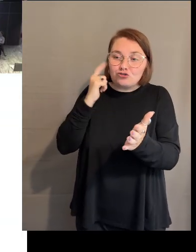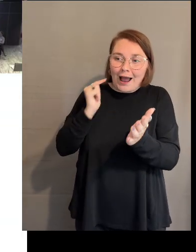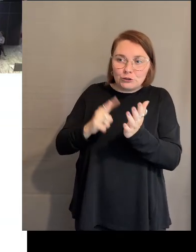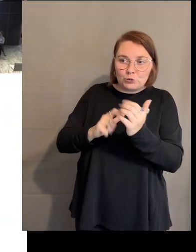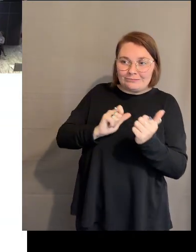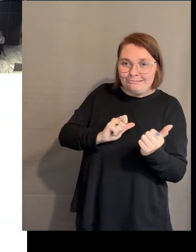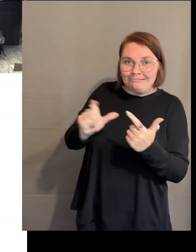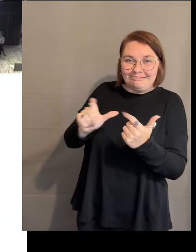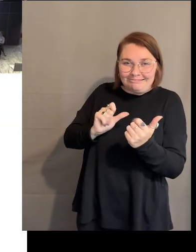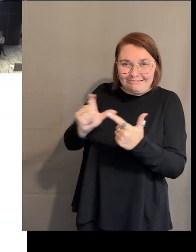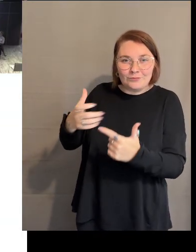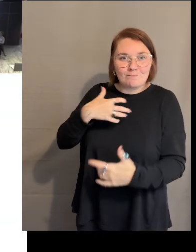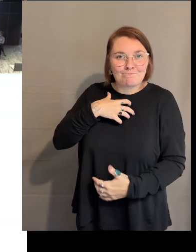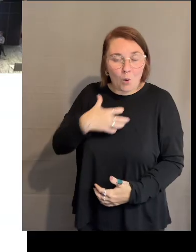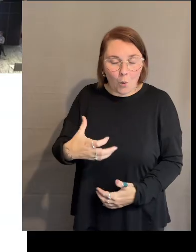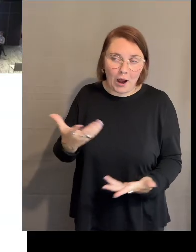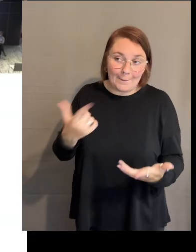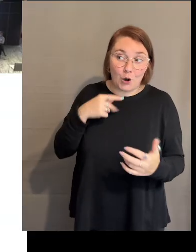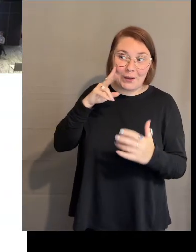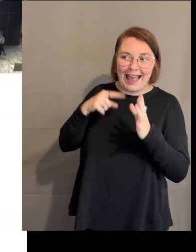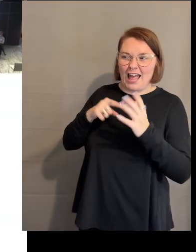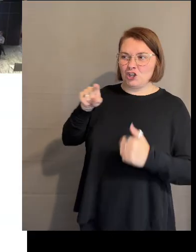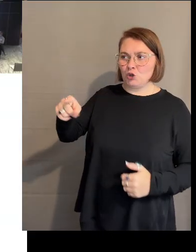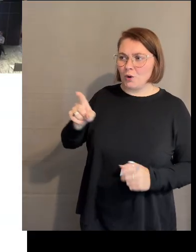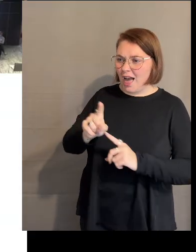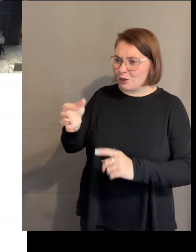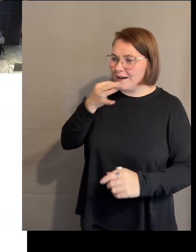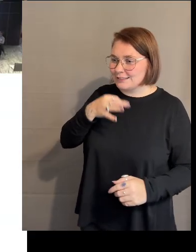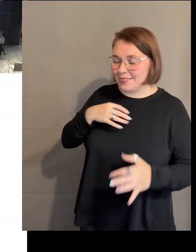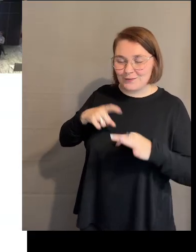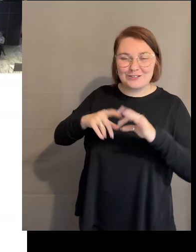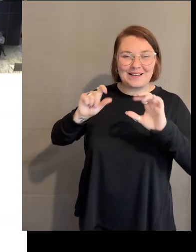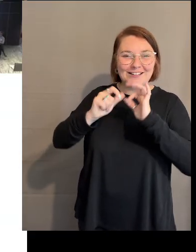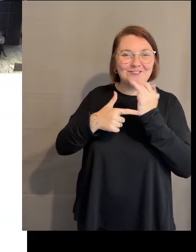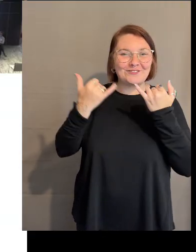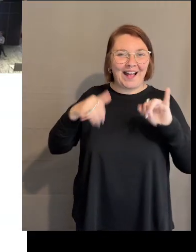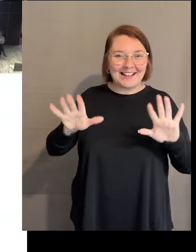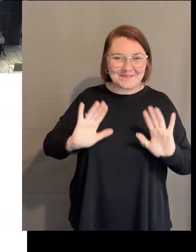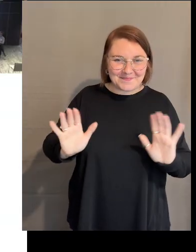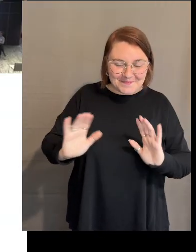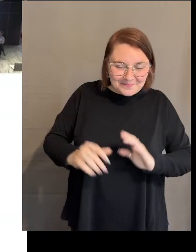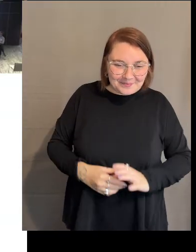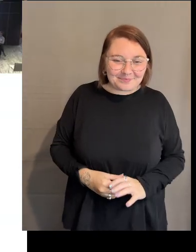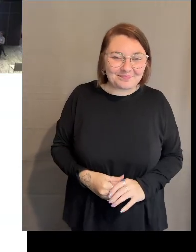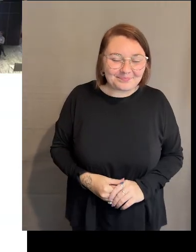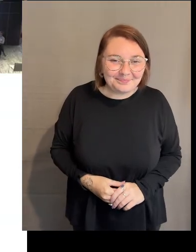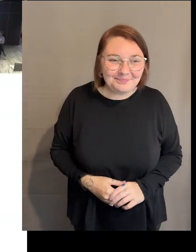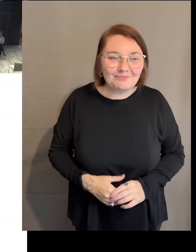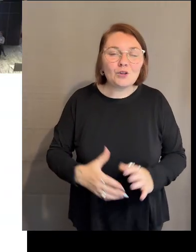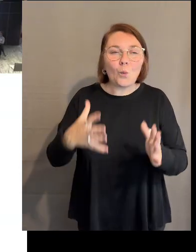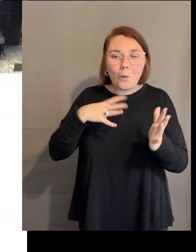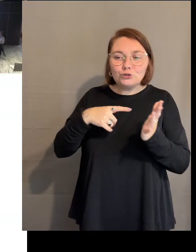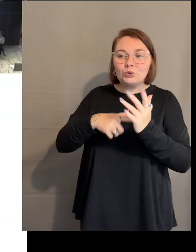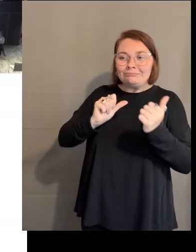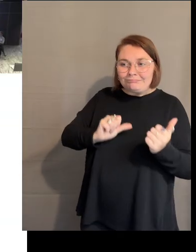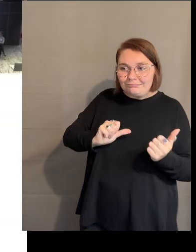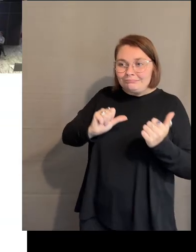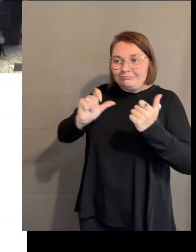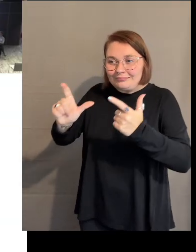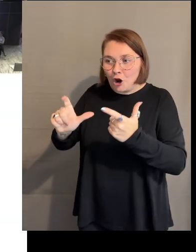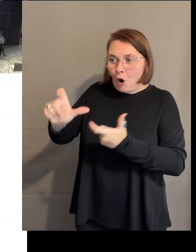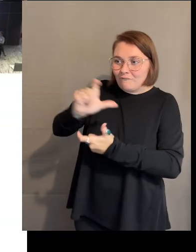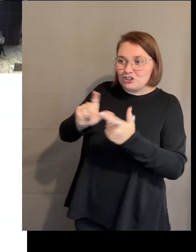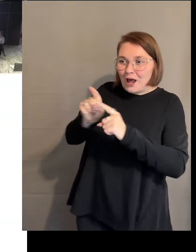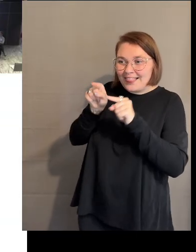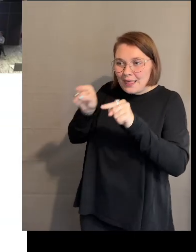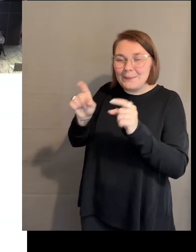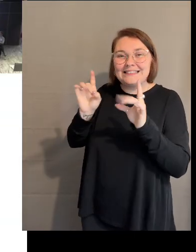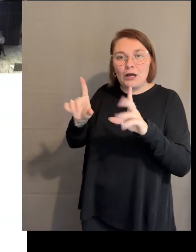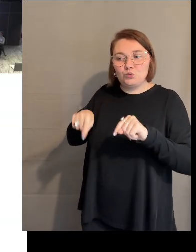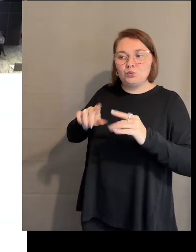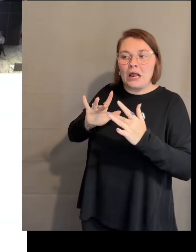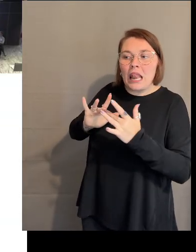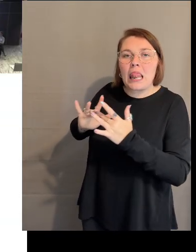I'm looking at you as if you asked a question, but… to go to those kind of conferences and start networking a little bit more, because we're kind of stuck in